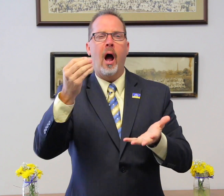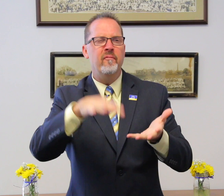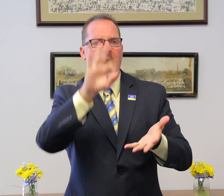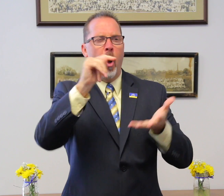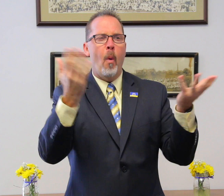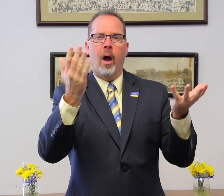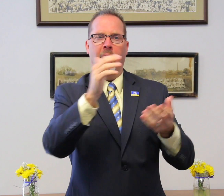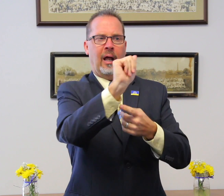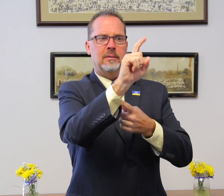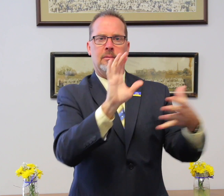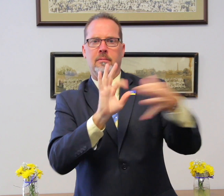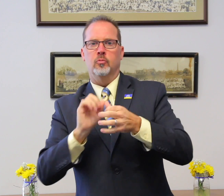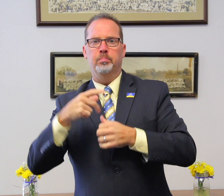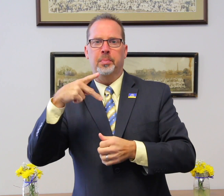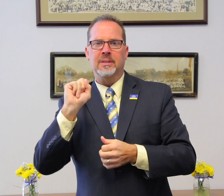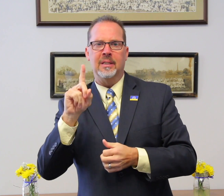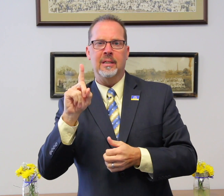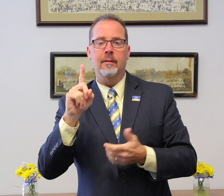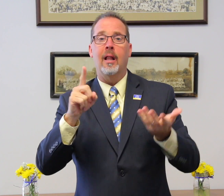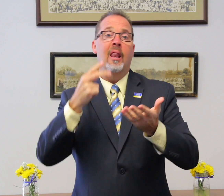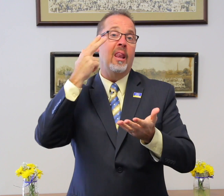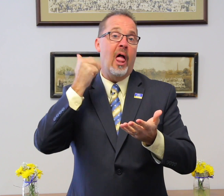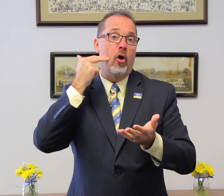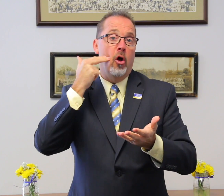the history, and in particular learn about how many historical ties PSD and